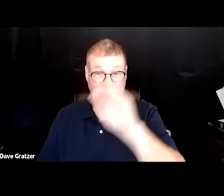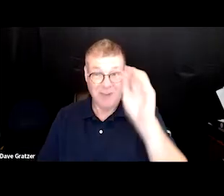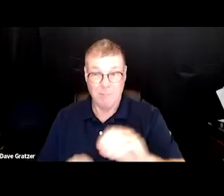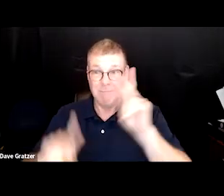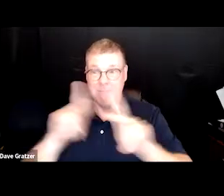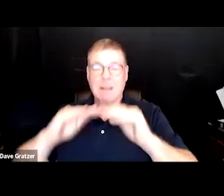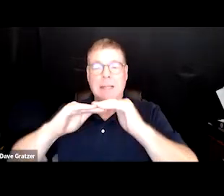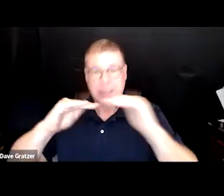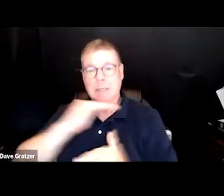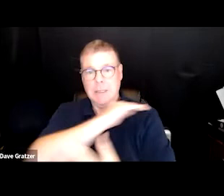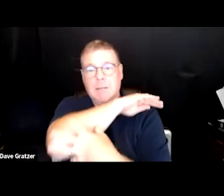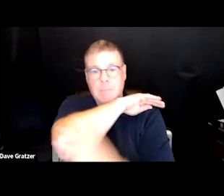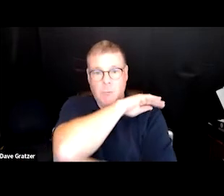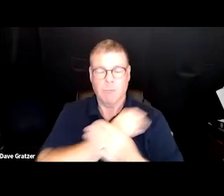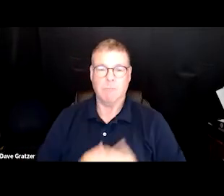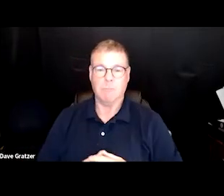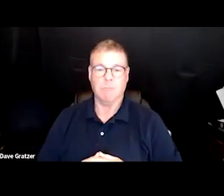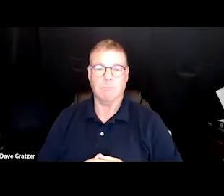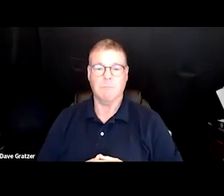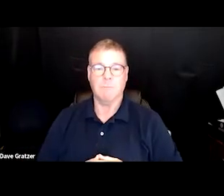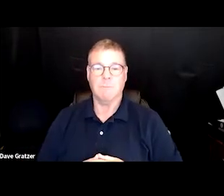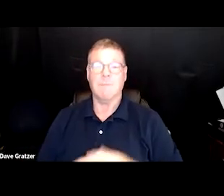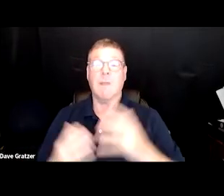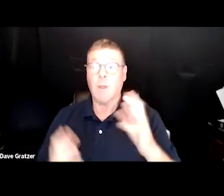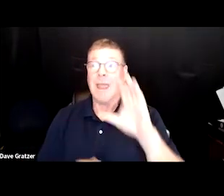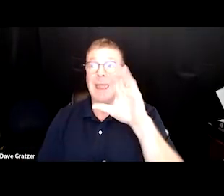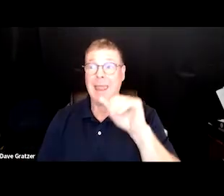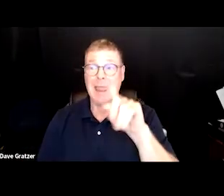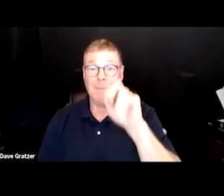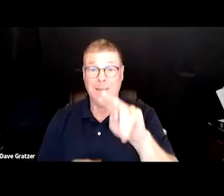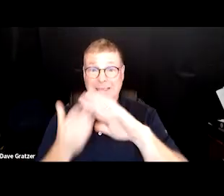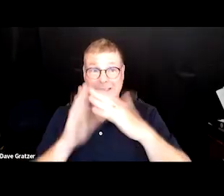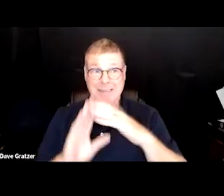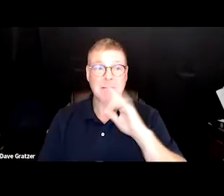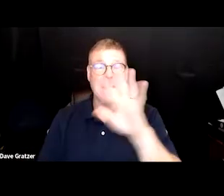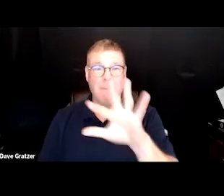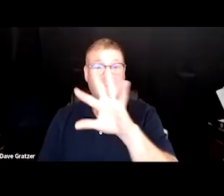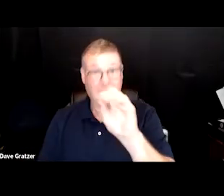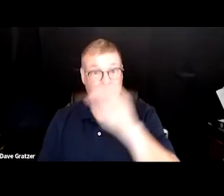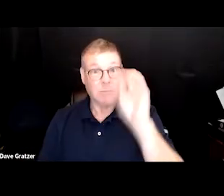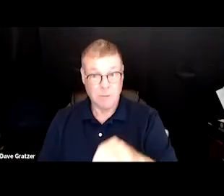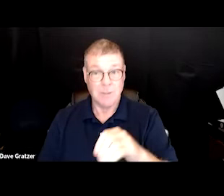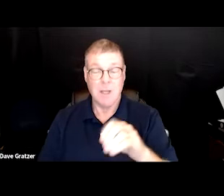live below the poverty line. Bookings from Camden City account for approximately 50% of all of our bookings